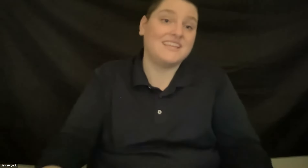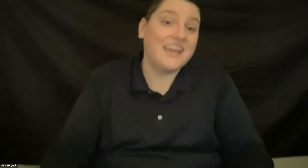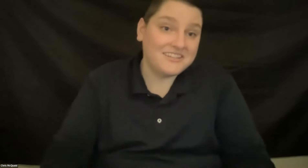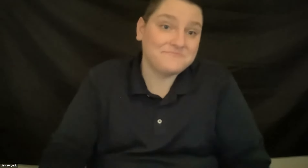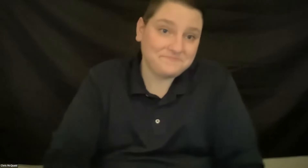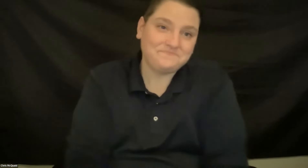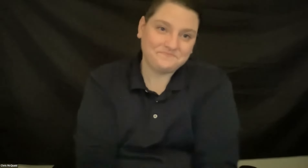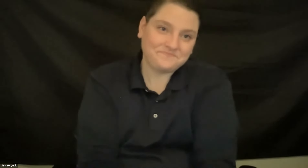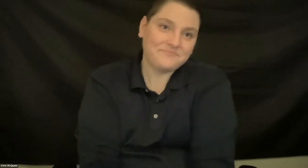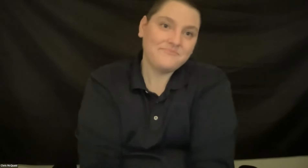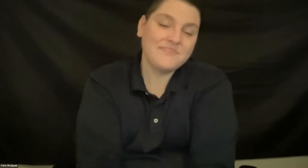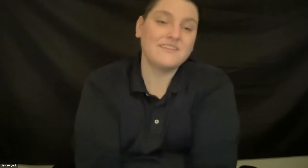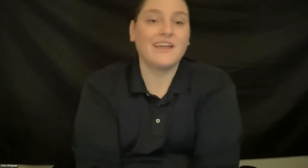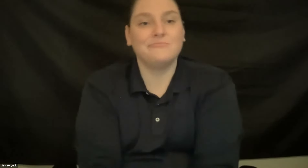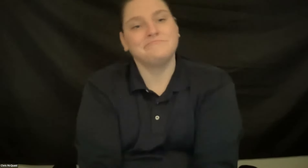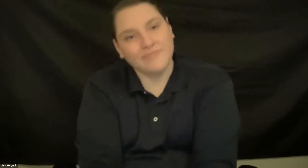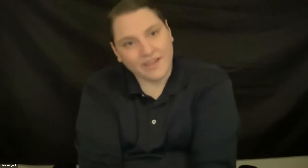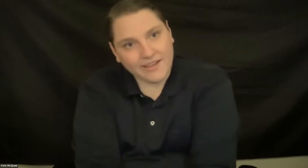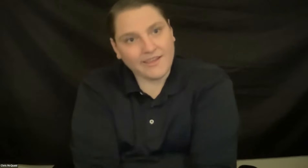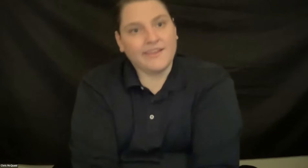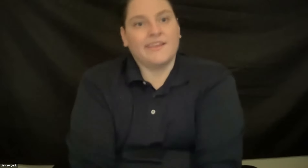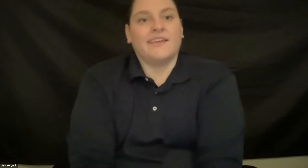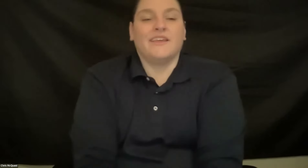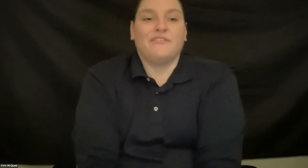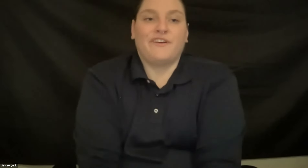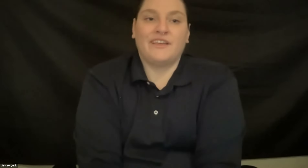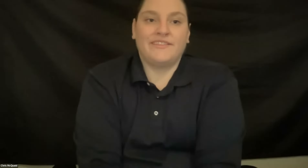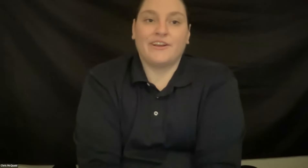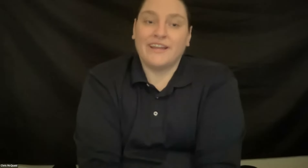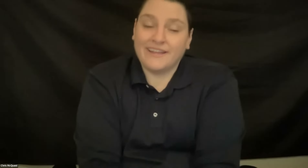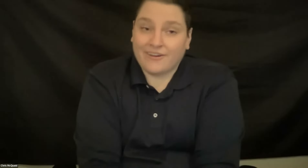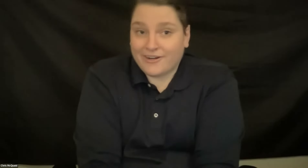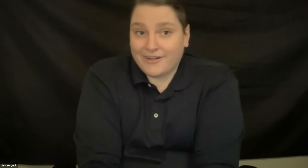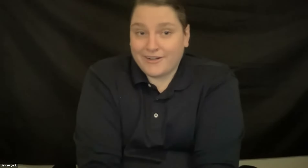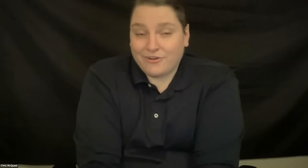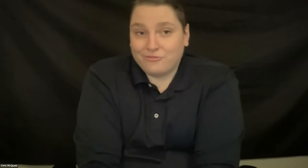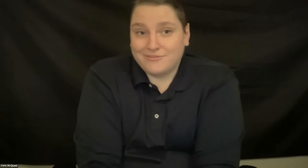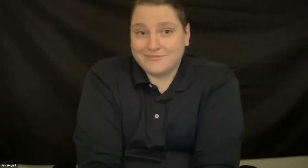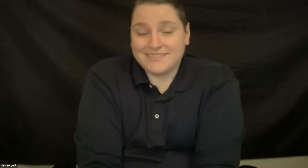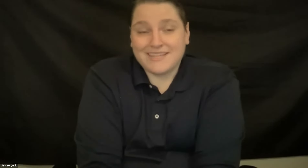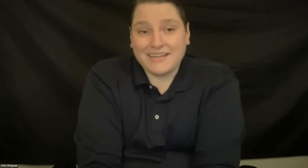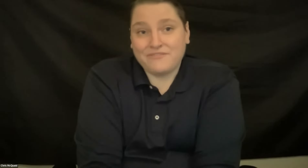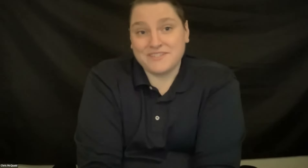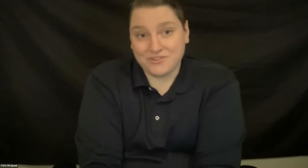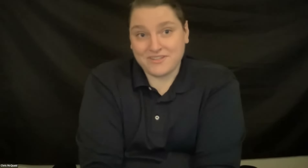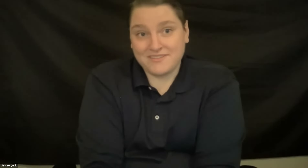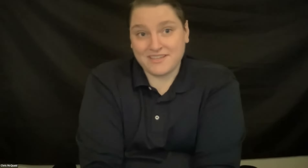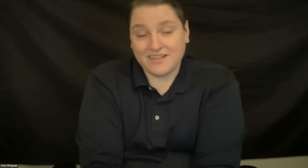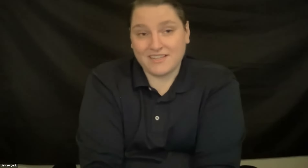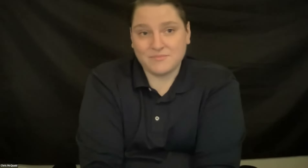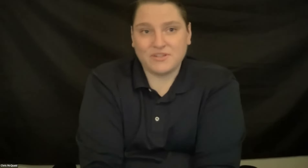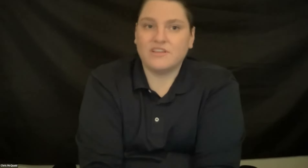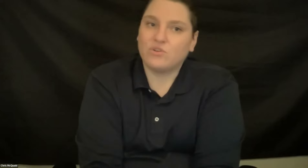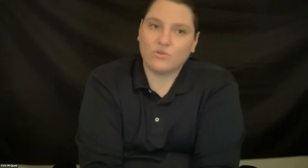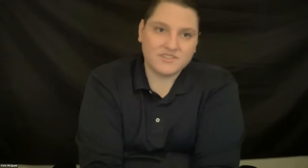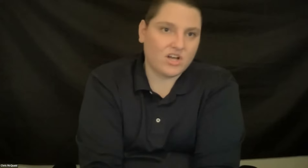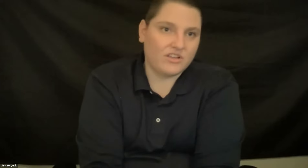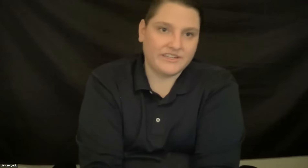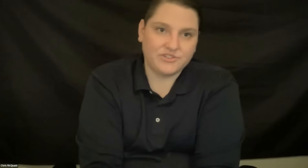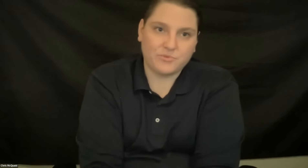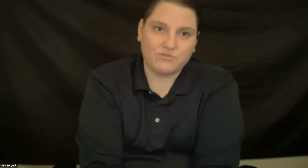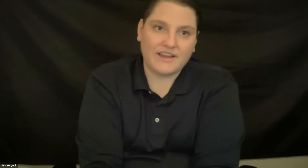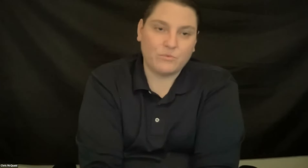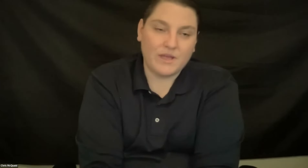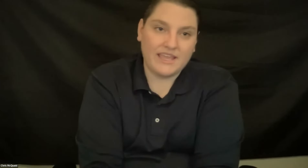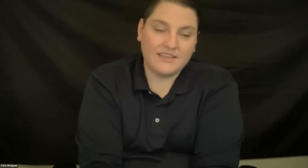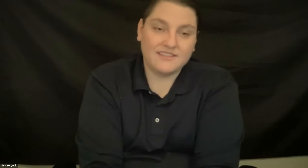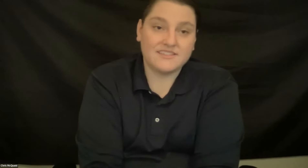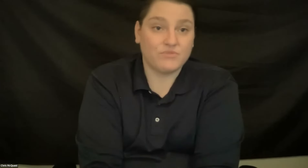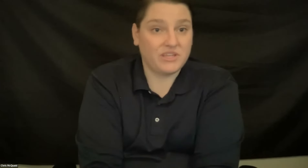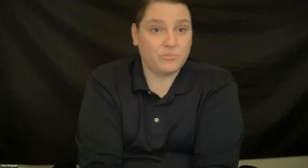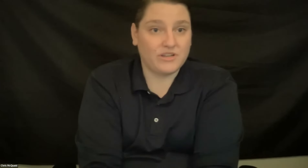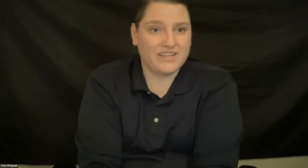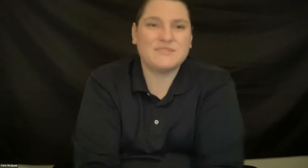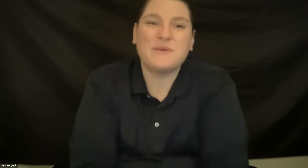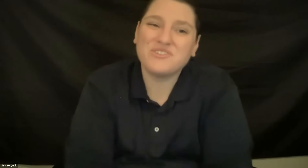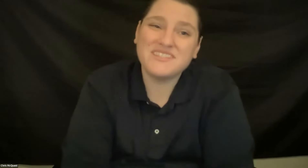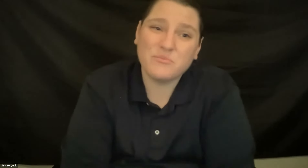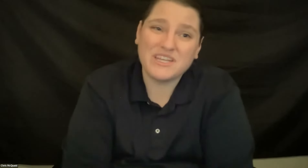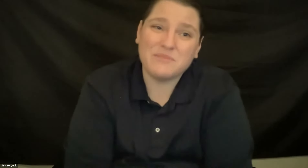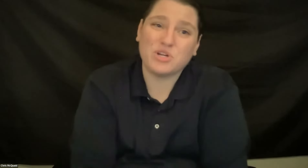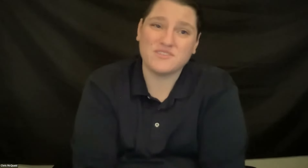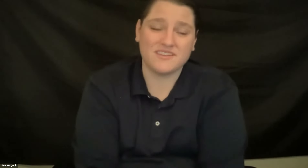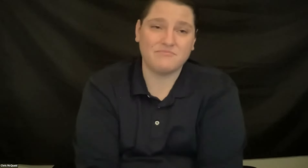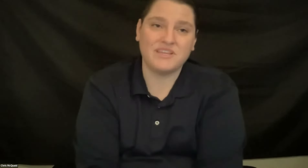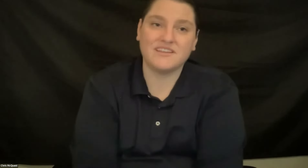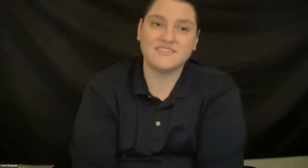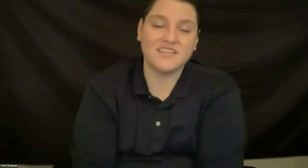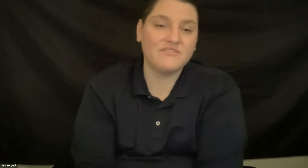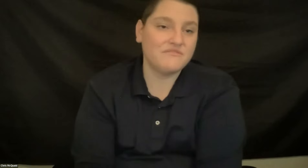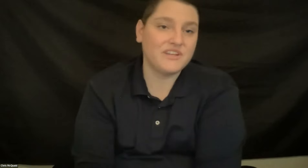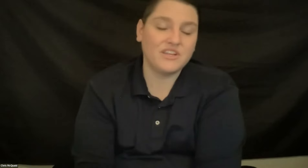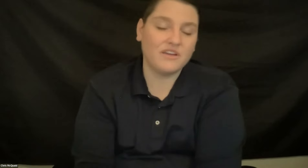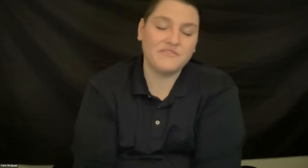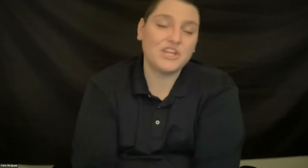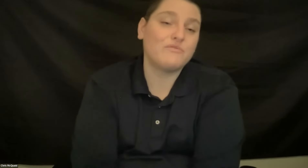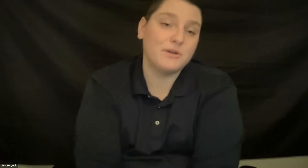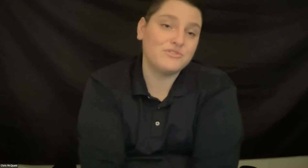Sure. Well, for starters, we need more Deaf physicians. I would love to see more Deaf people in Medical School. Because the more Deaf physicianses we have out there signing,